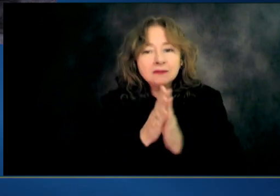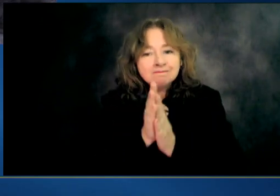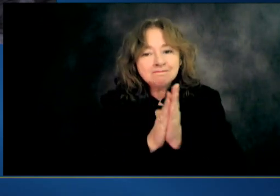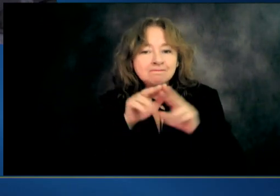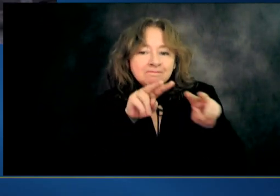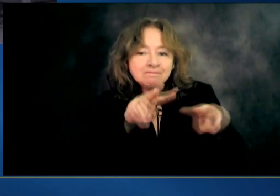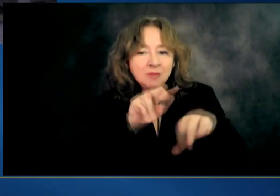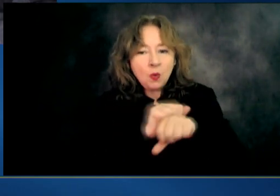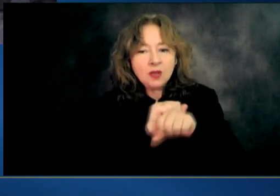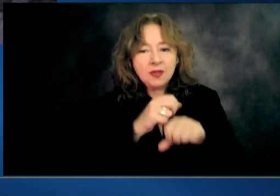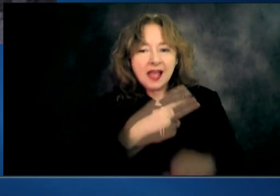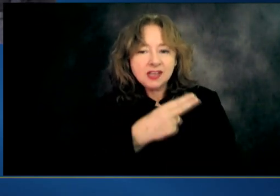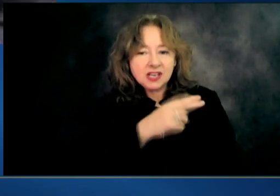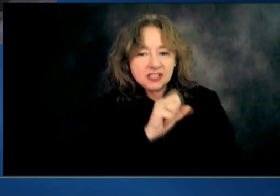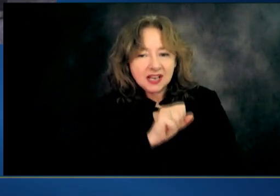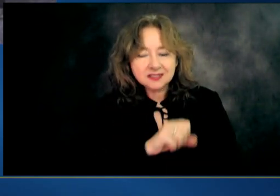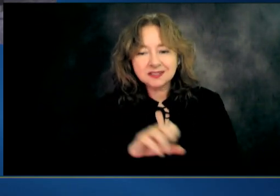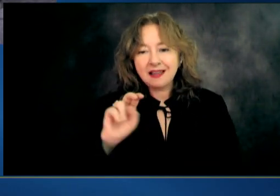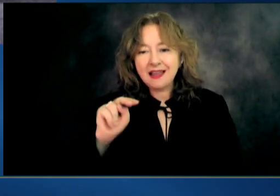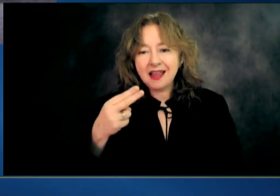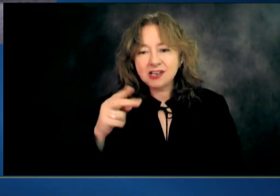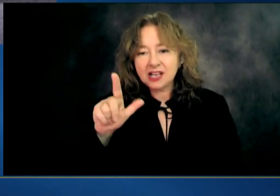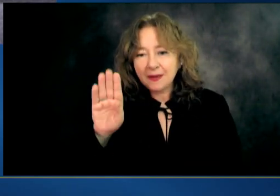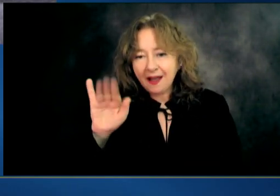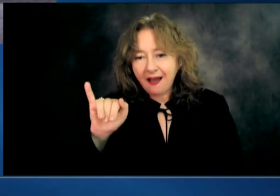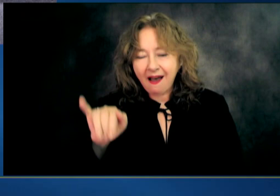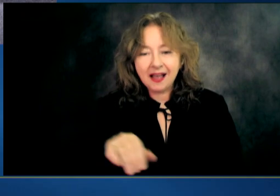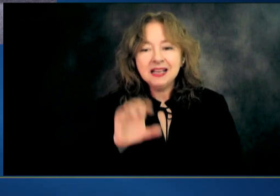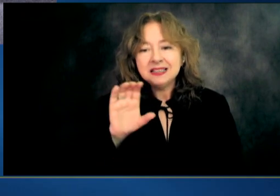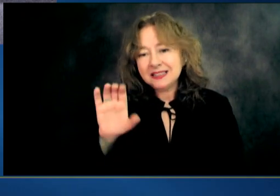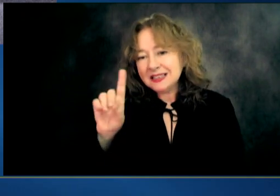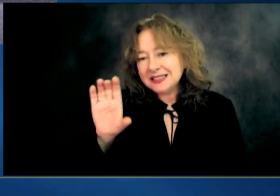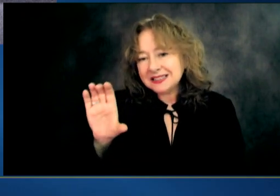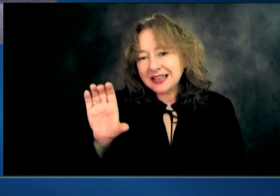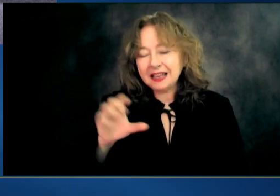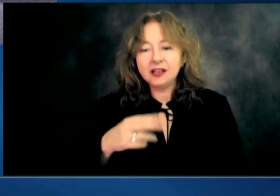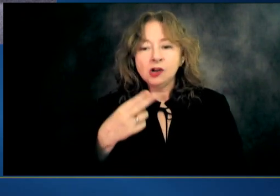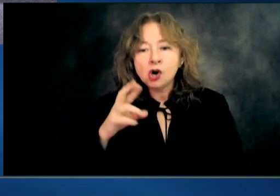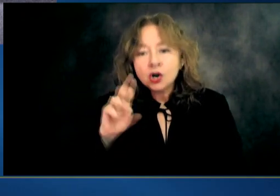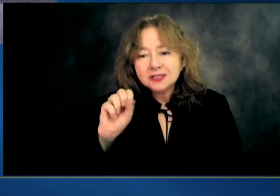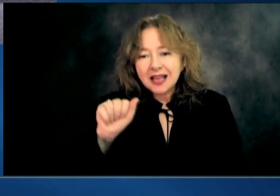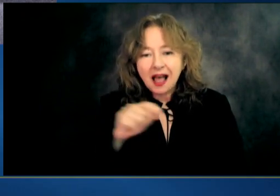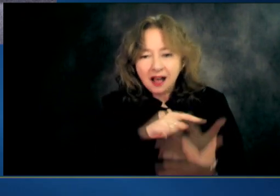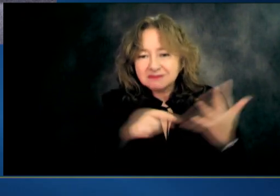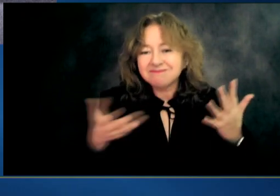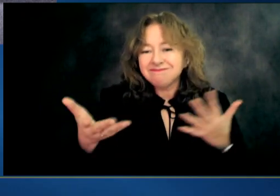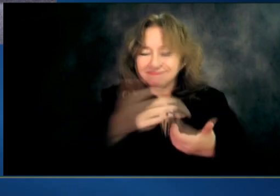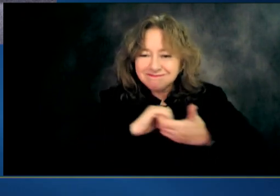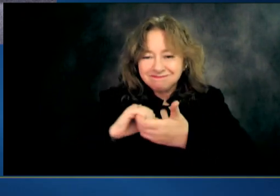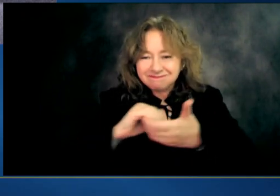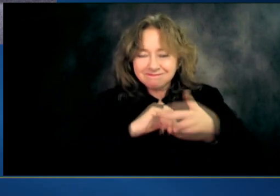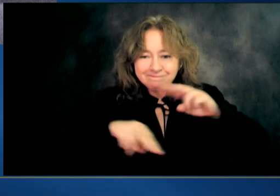with NHLBI, CDC, and HRSA on continuing to look for strategies to improve access to